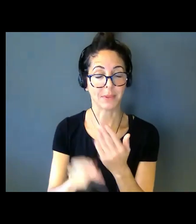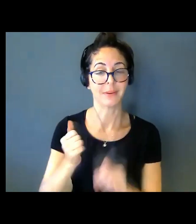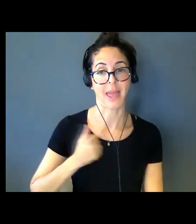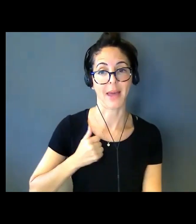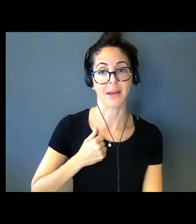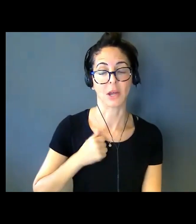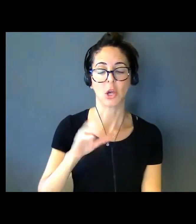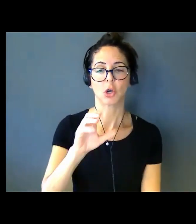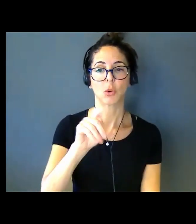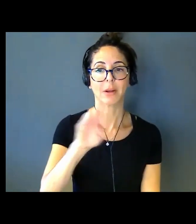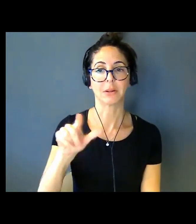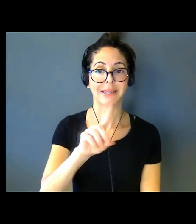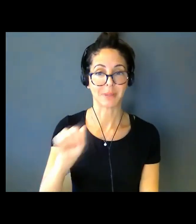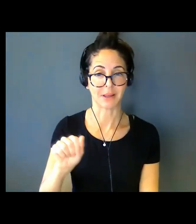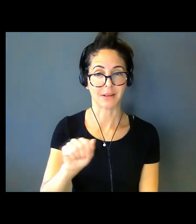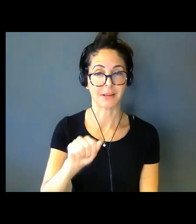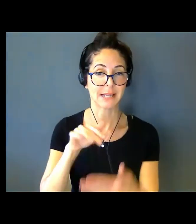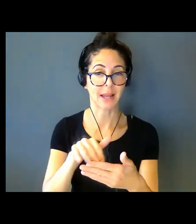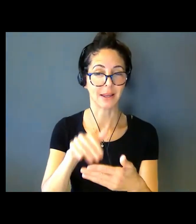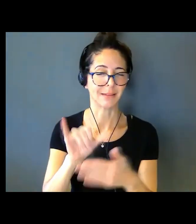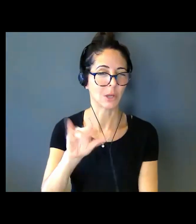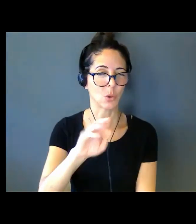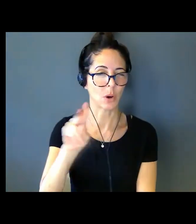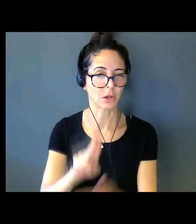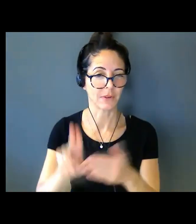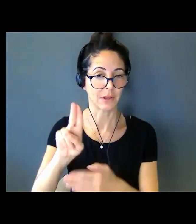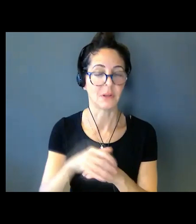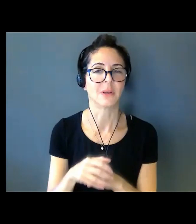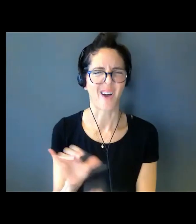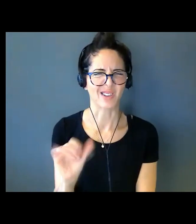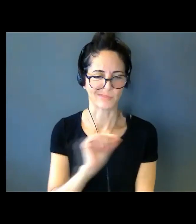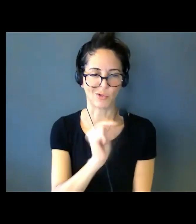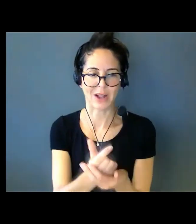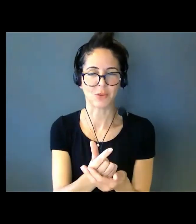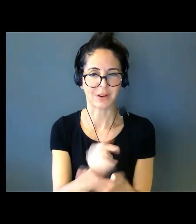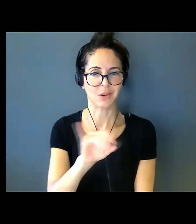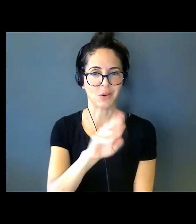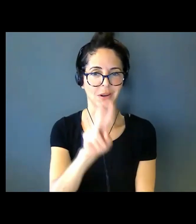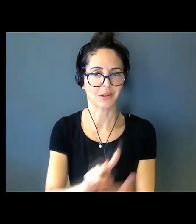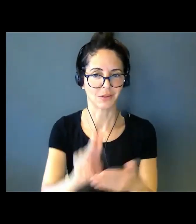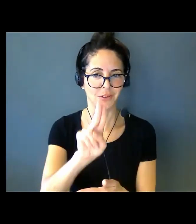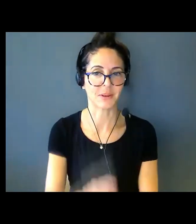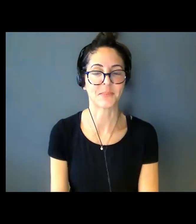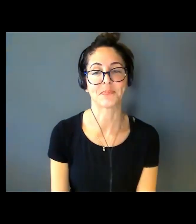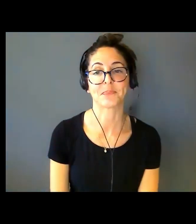at York University. I am also a graduate from that school. My background in the Academy has